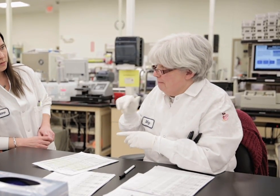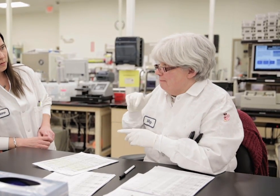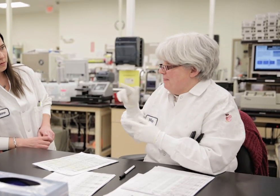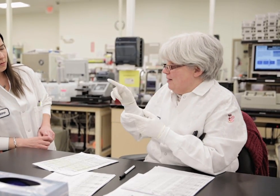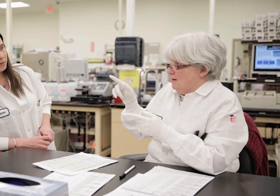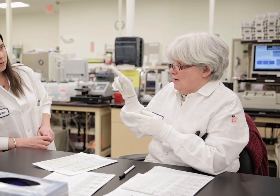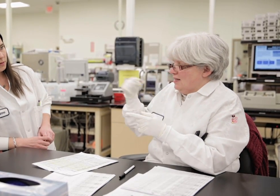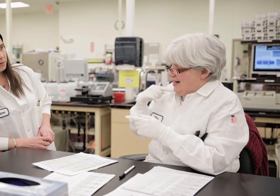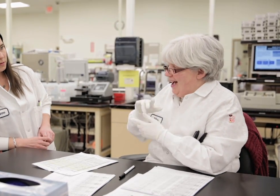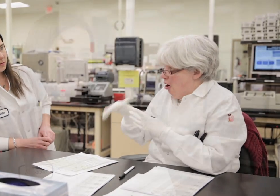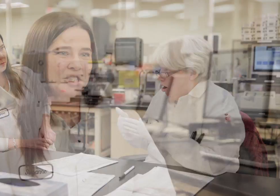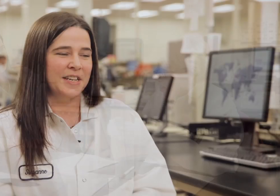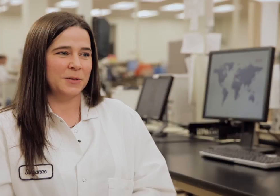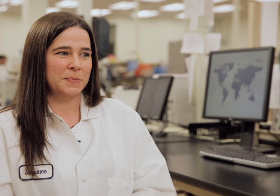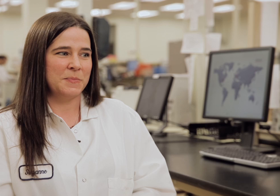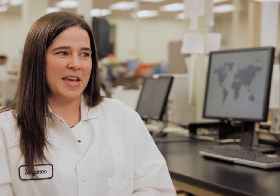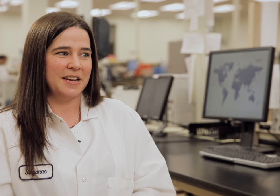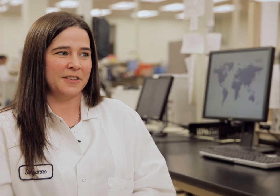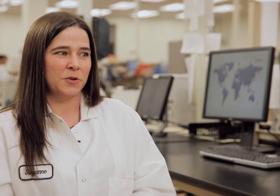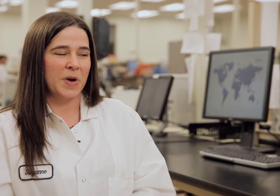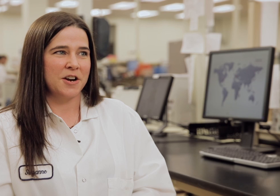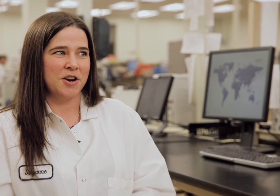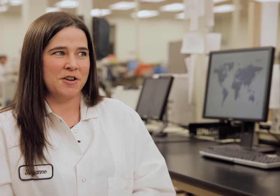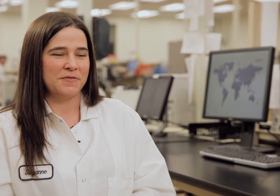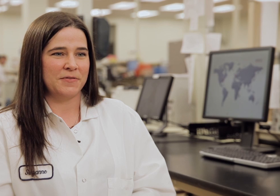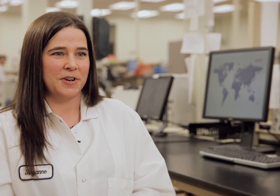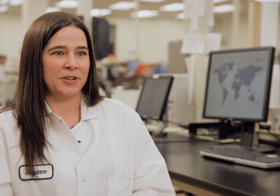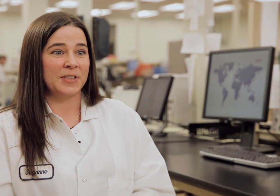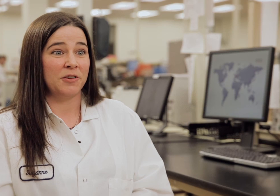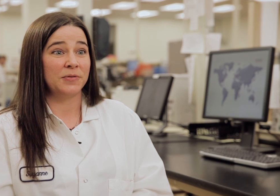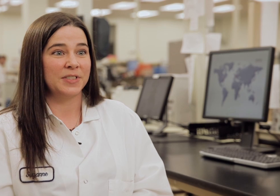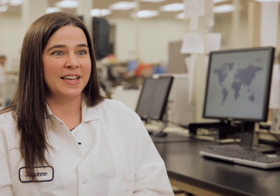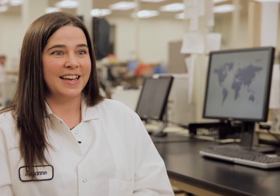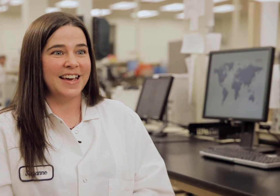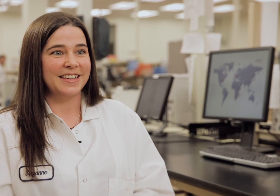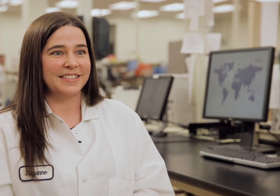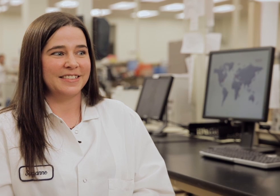and that's great and she has made us aware of ourselves and